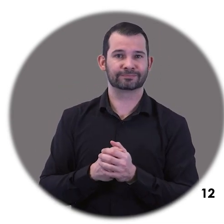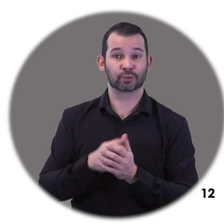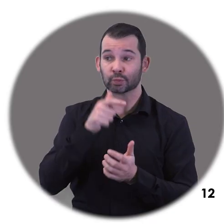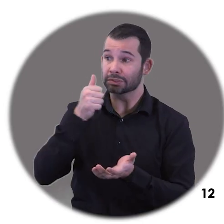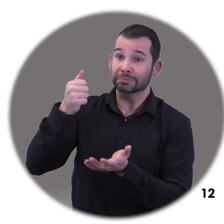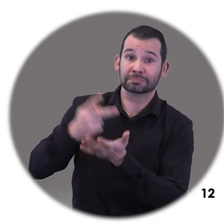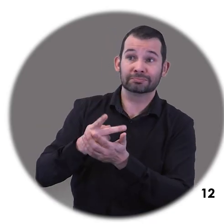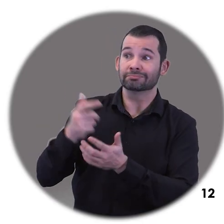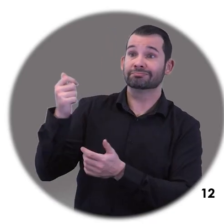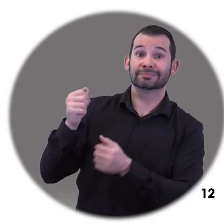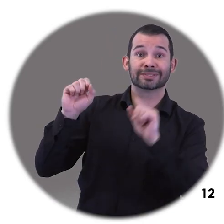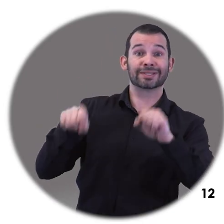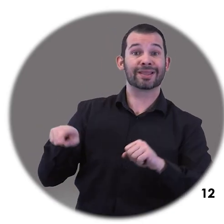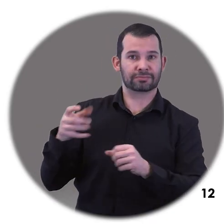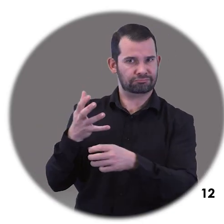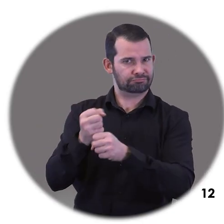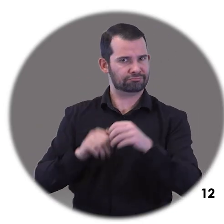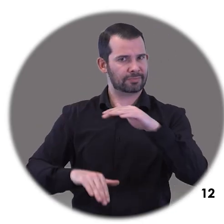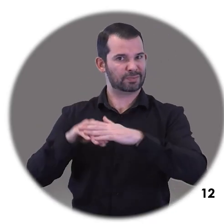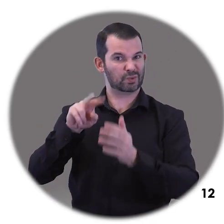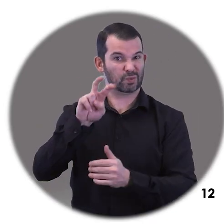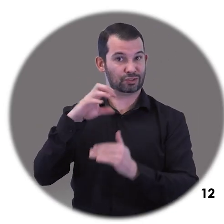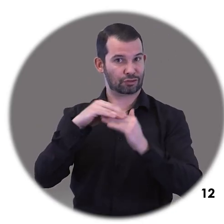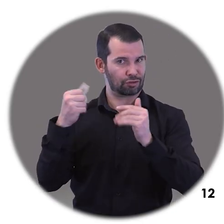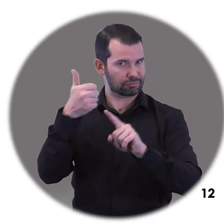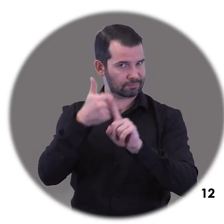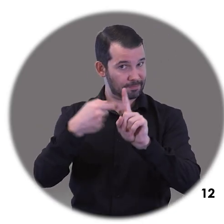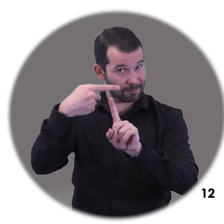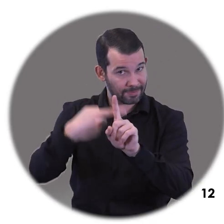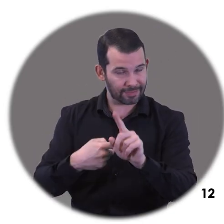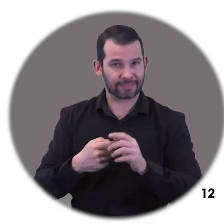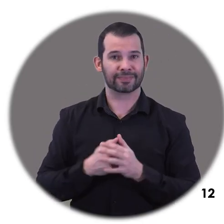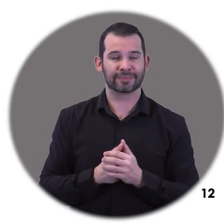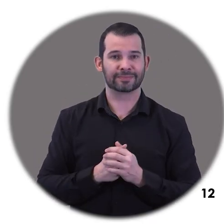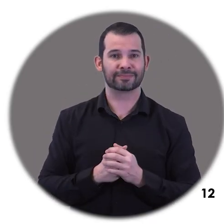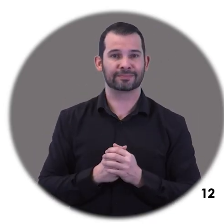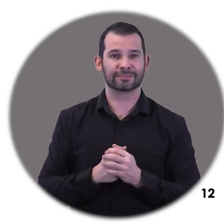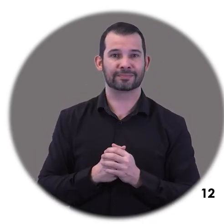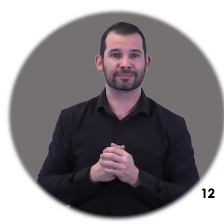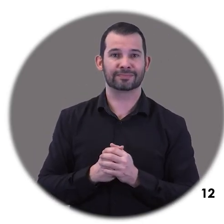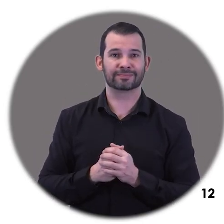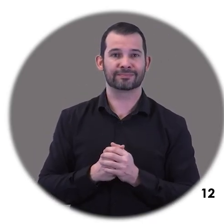Eligible recipients can receive up to $200 per month.